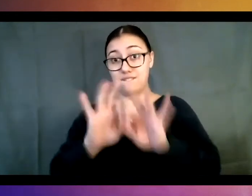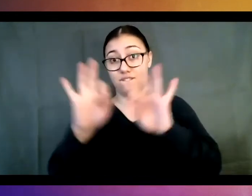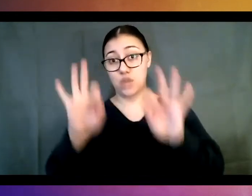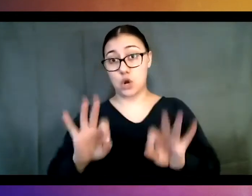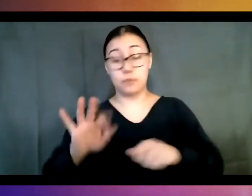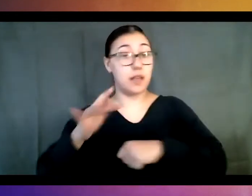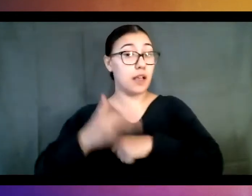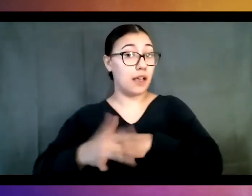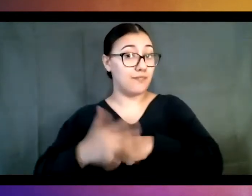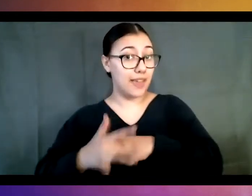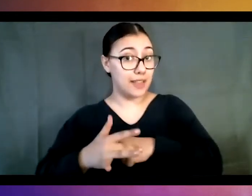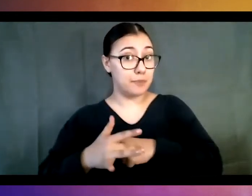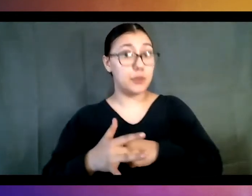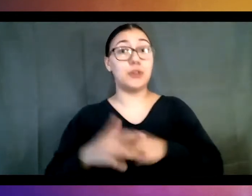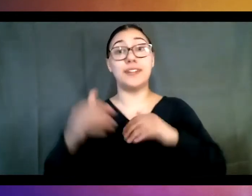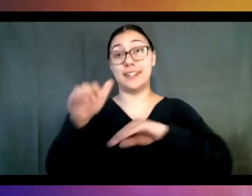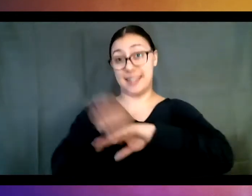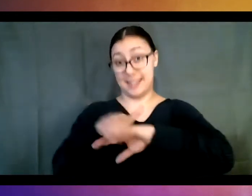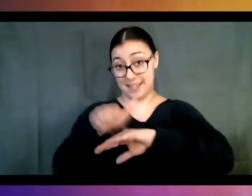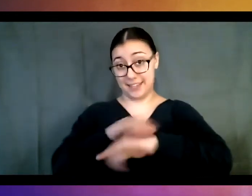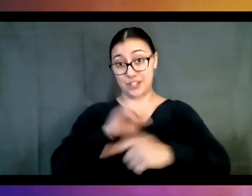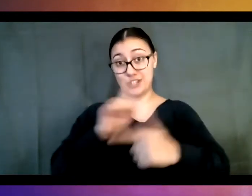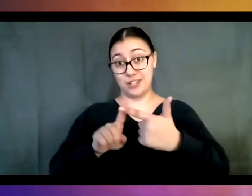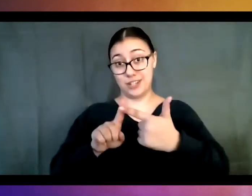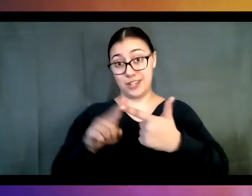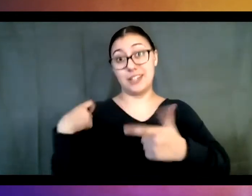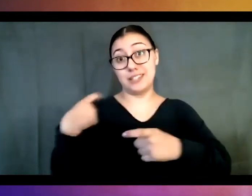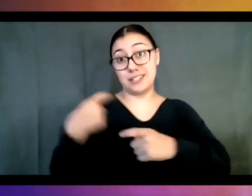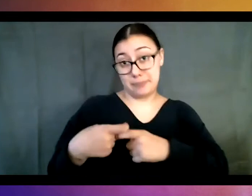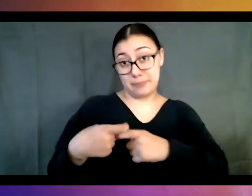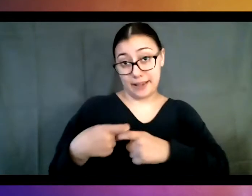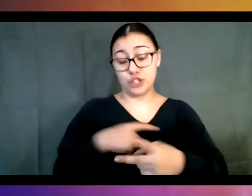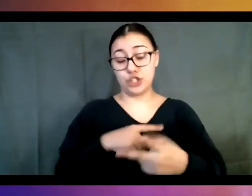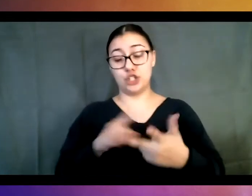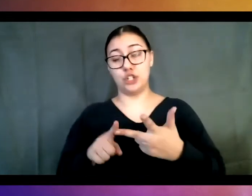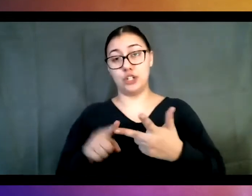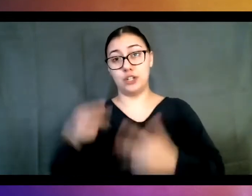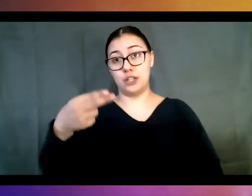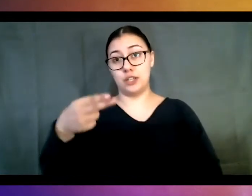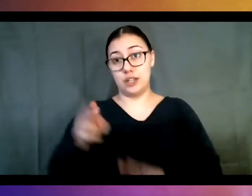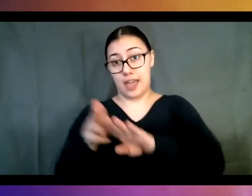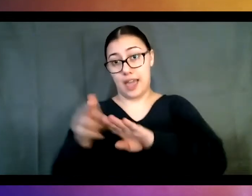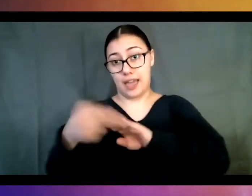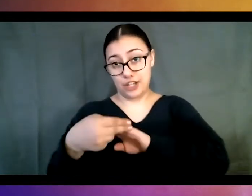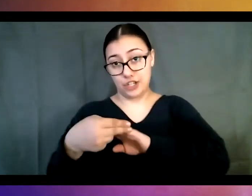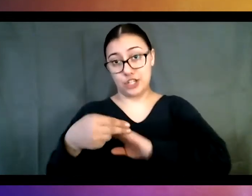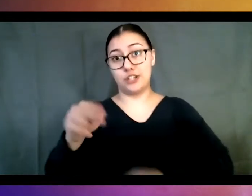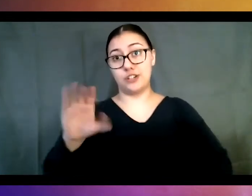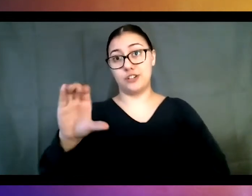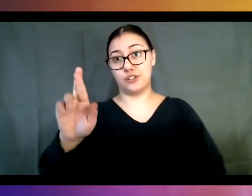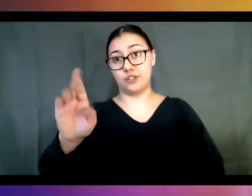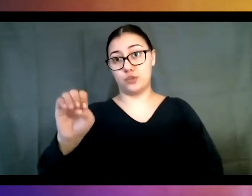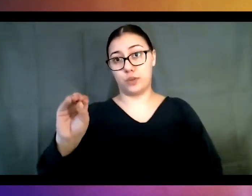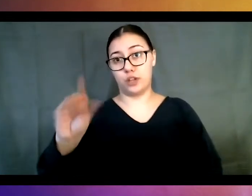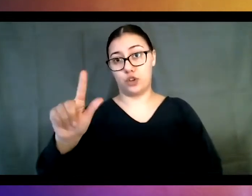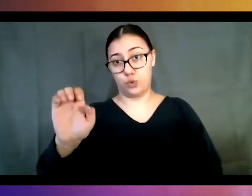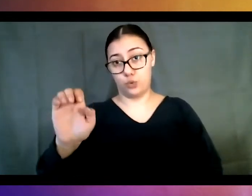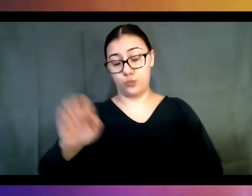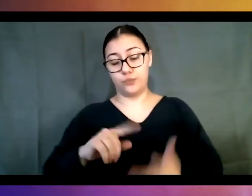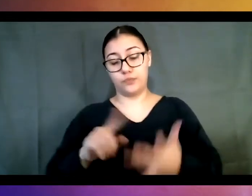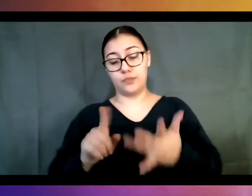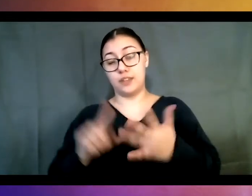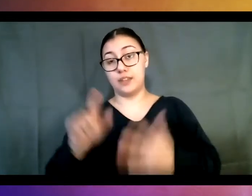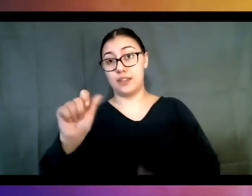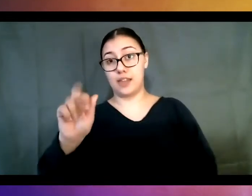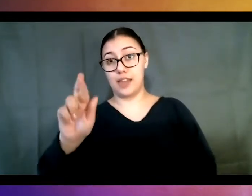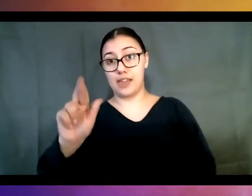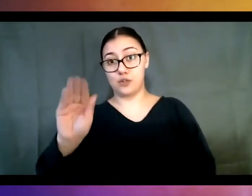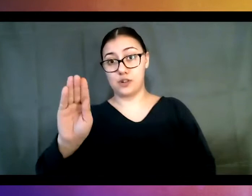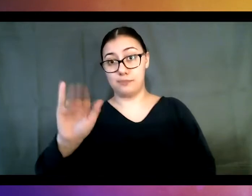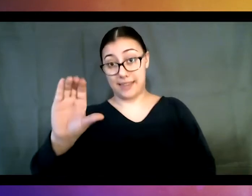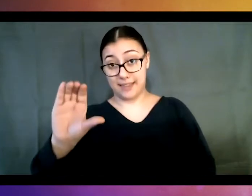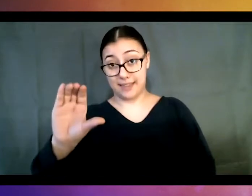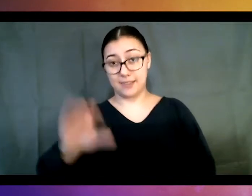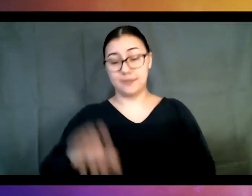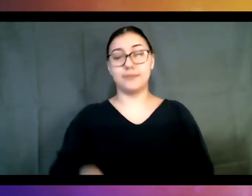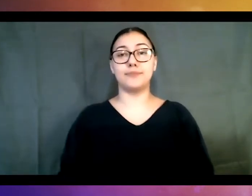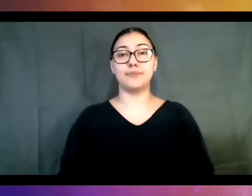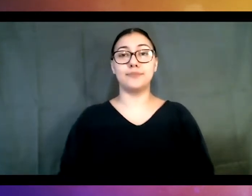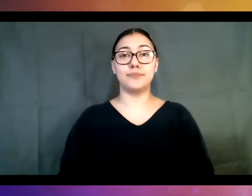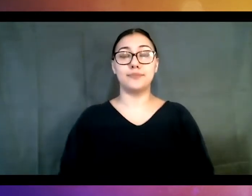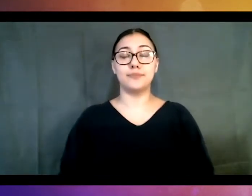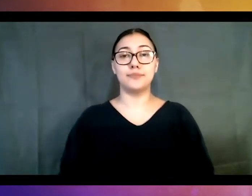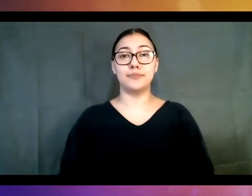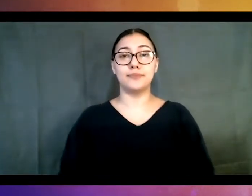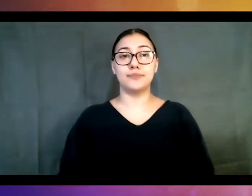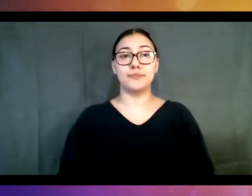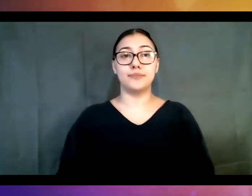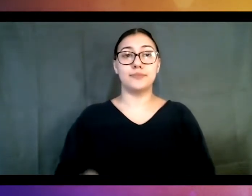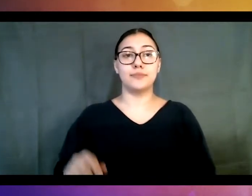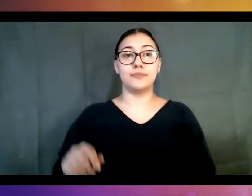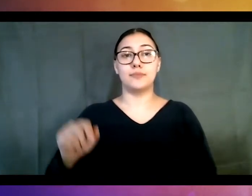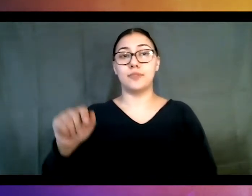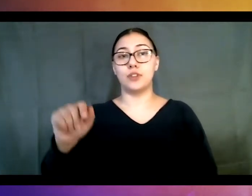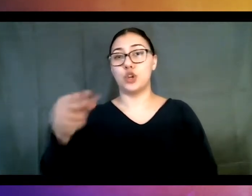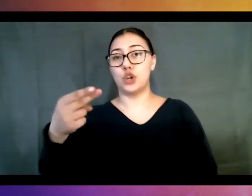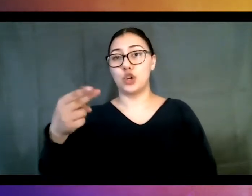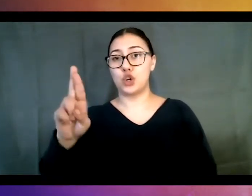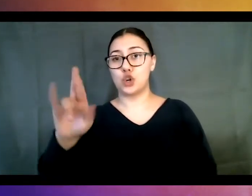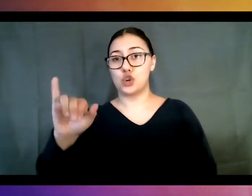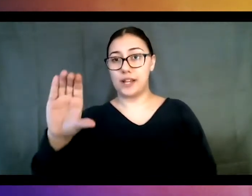in English, Spanish, Haitian Creole, Arabic, Amharik,